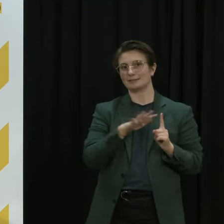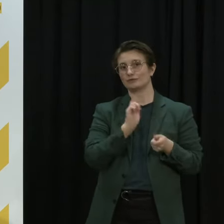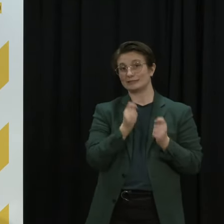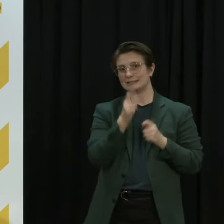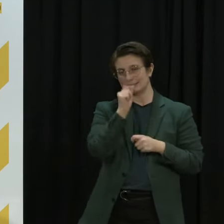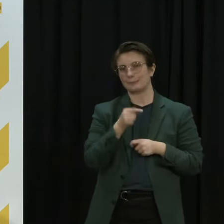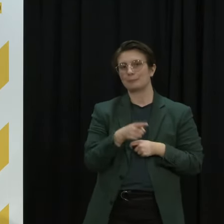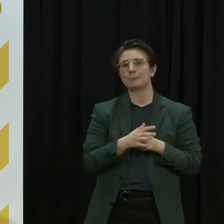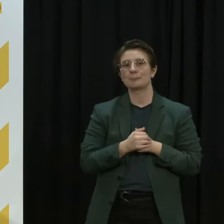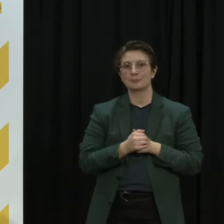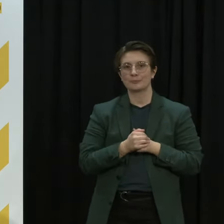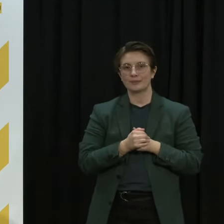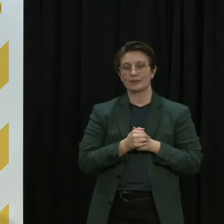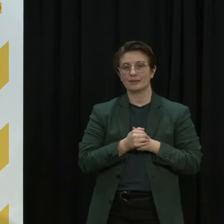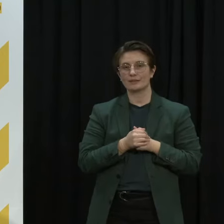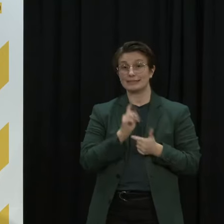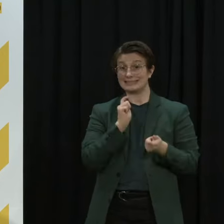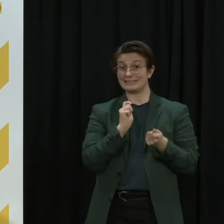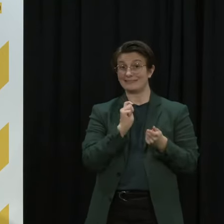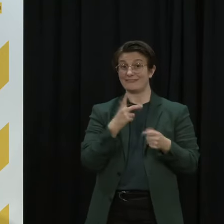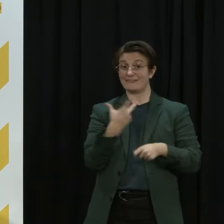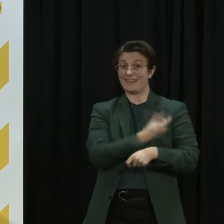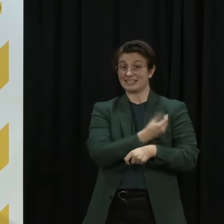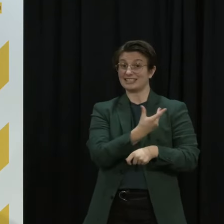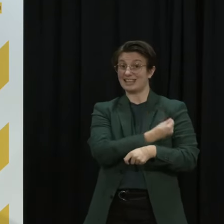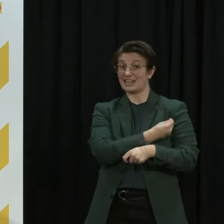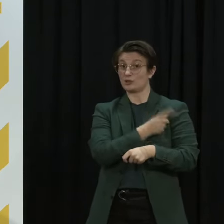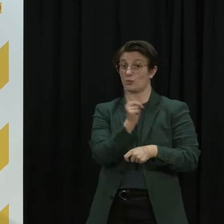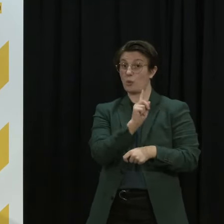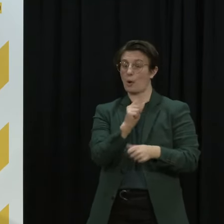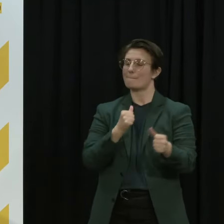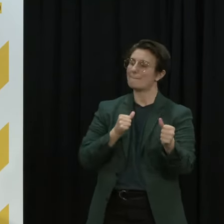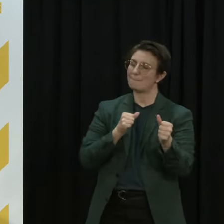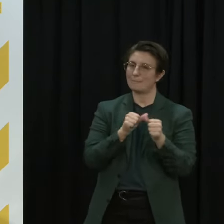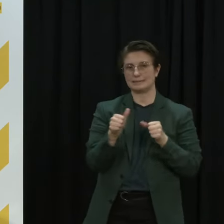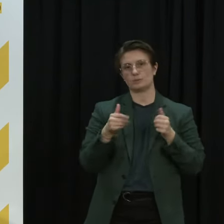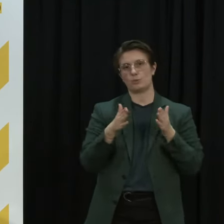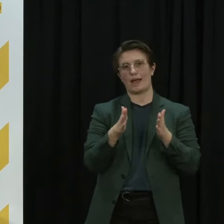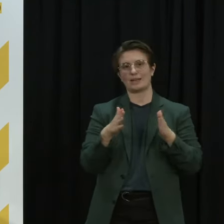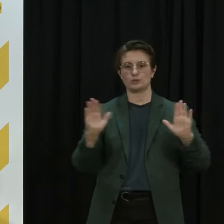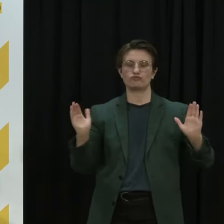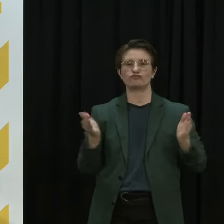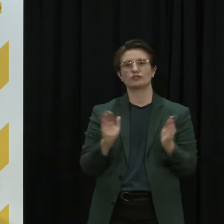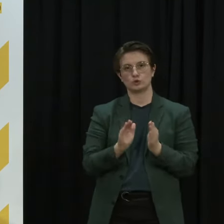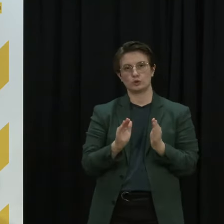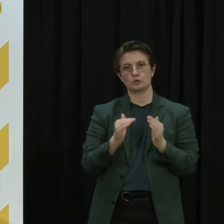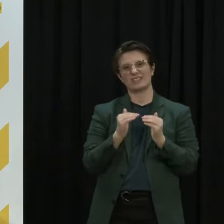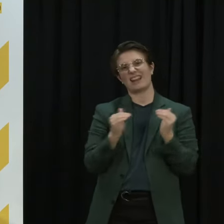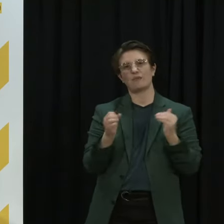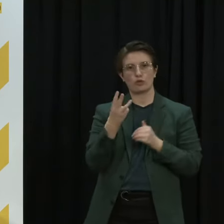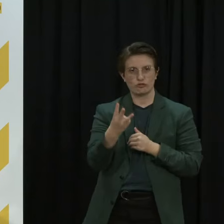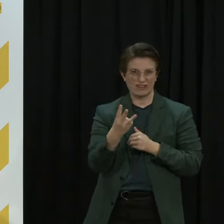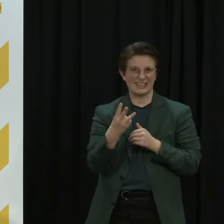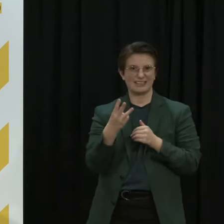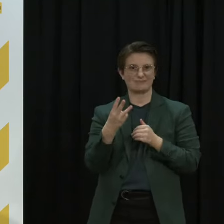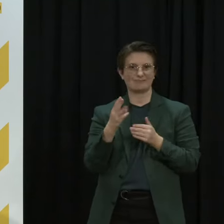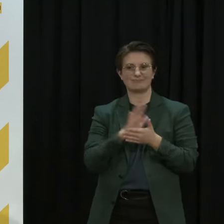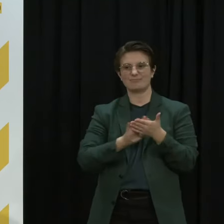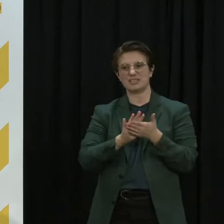and Huntly.